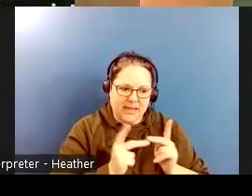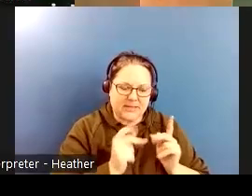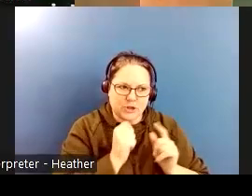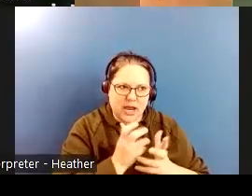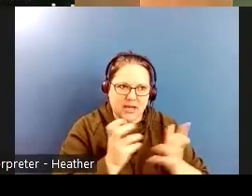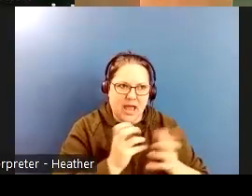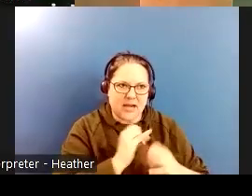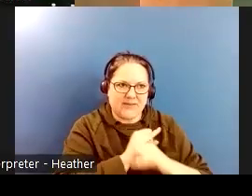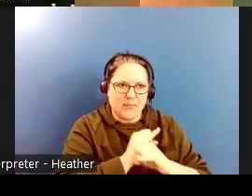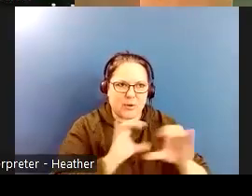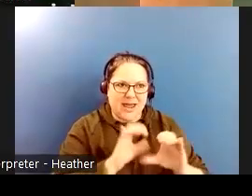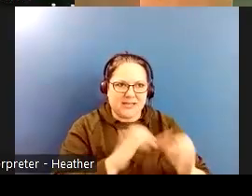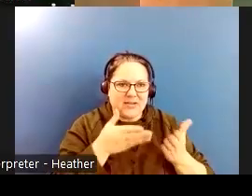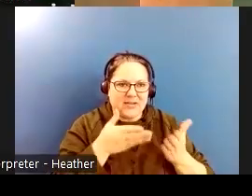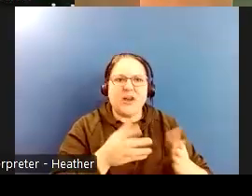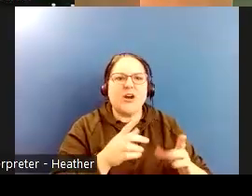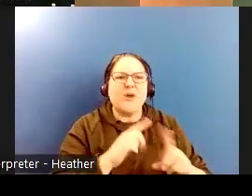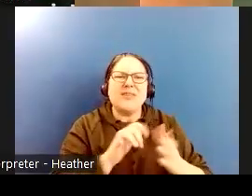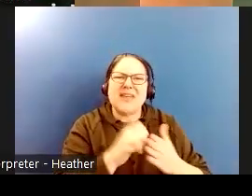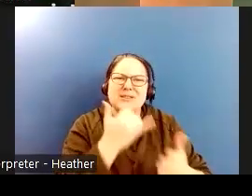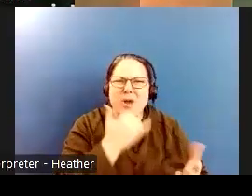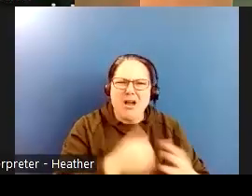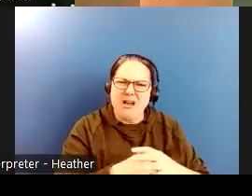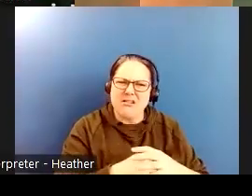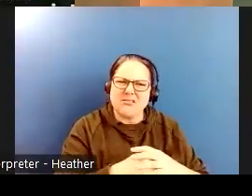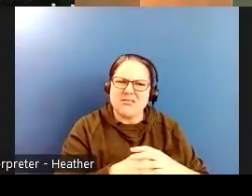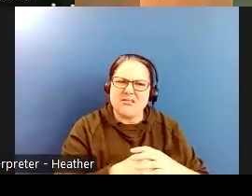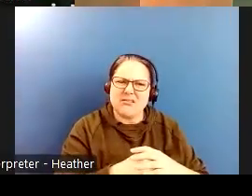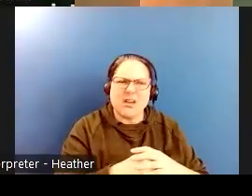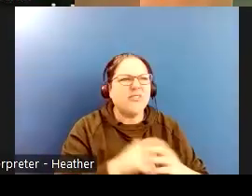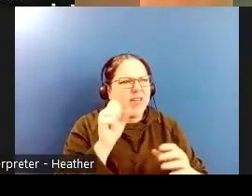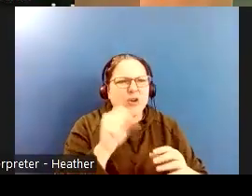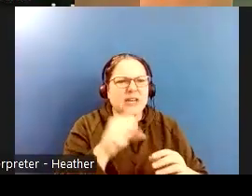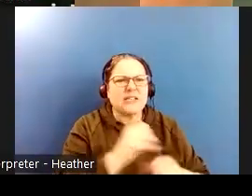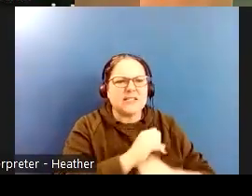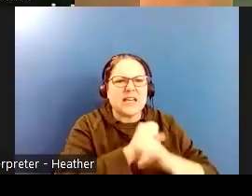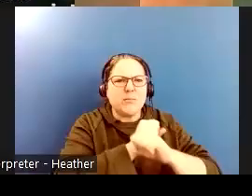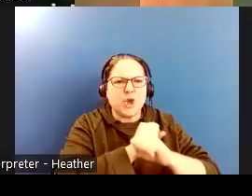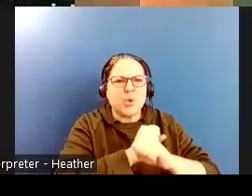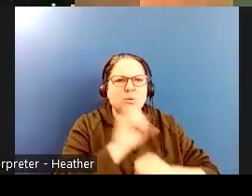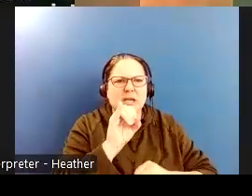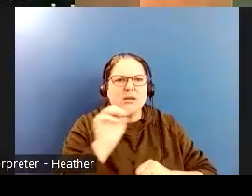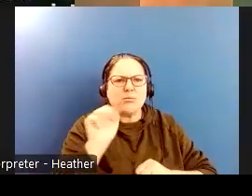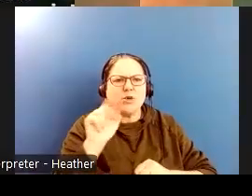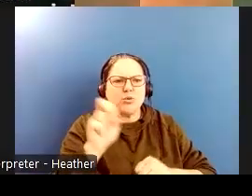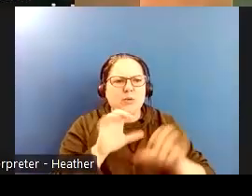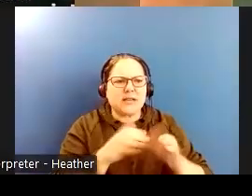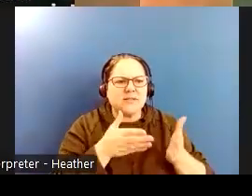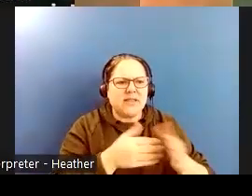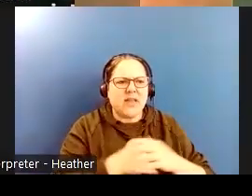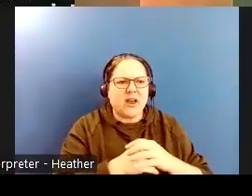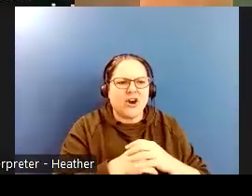Well, that turns out to be very much wrong and there is and so um the the yes I won't go into the